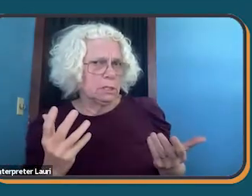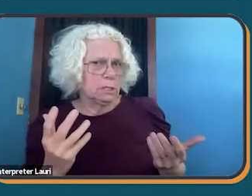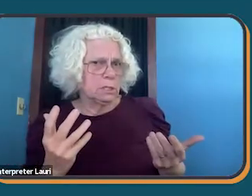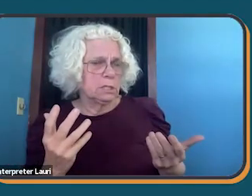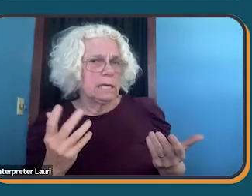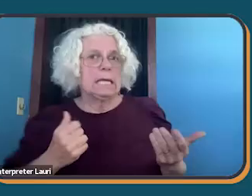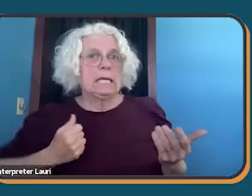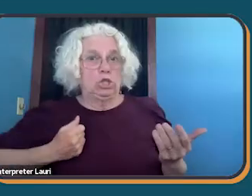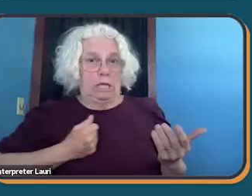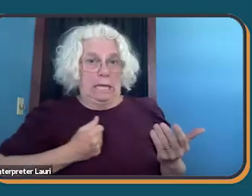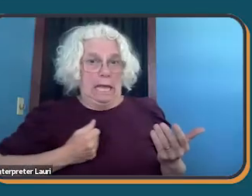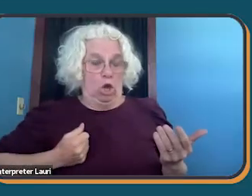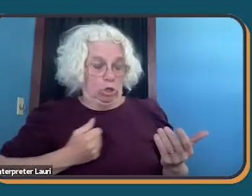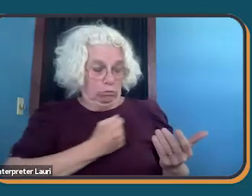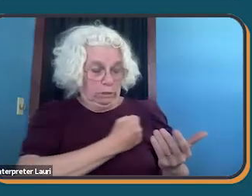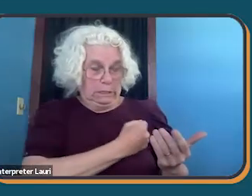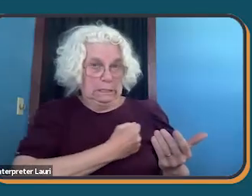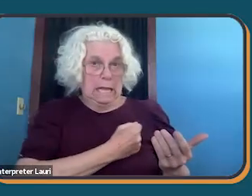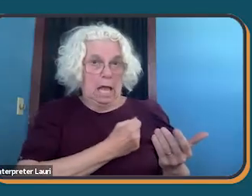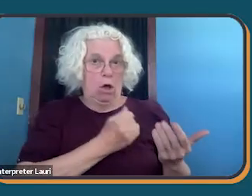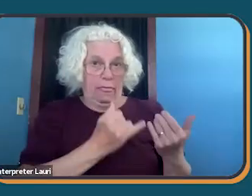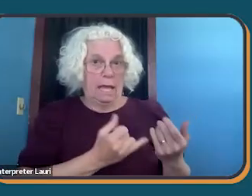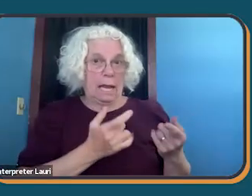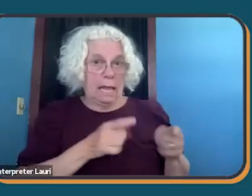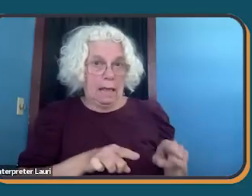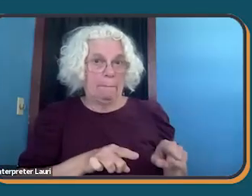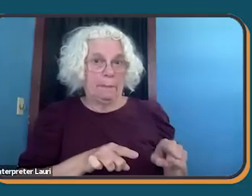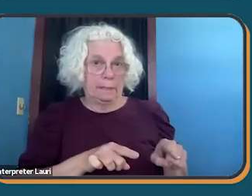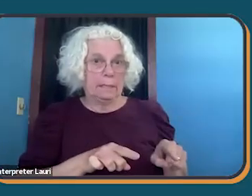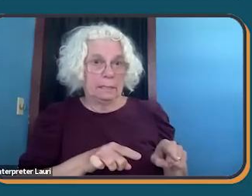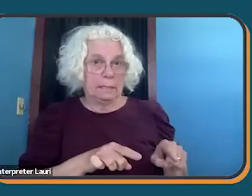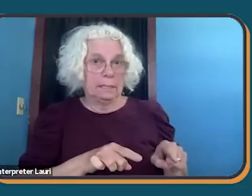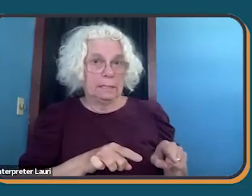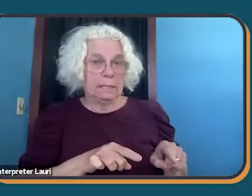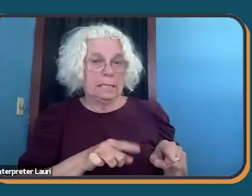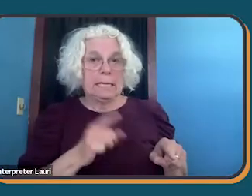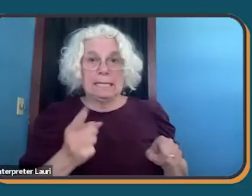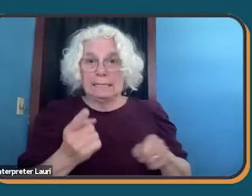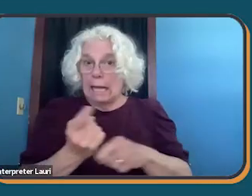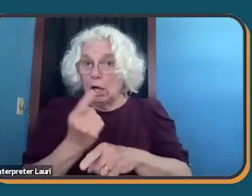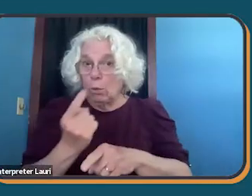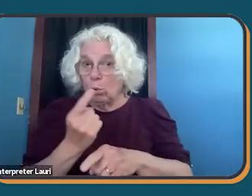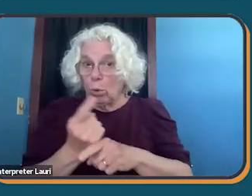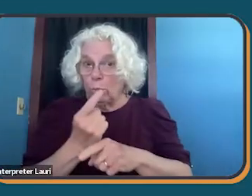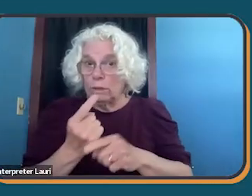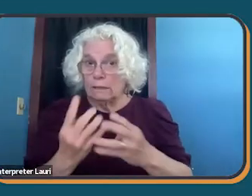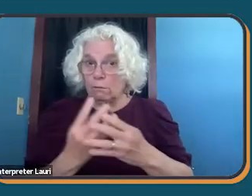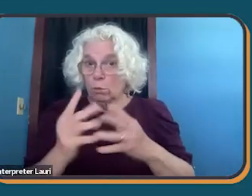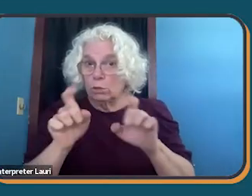that she has received appropriate breast cancer screening?